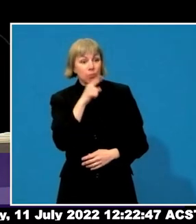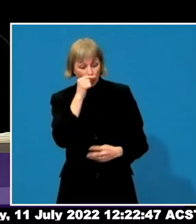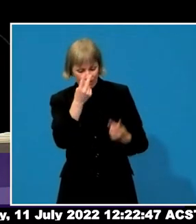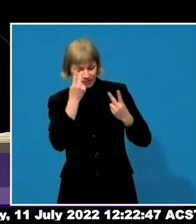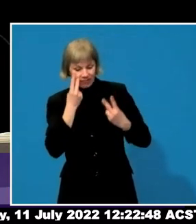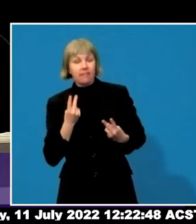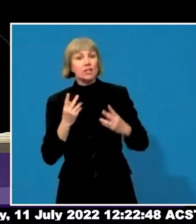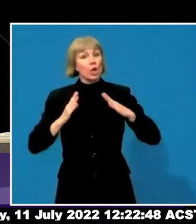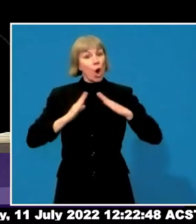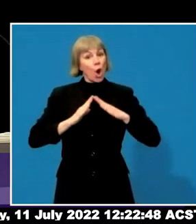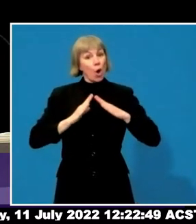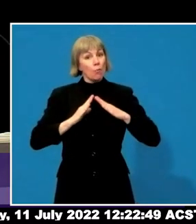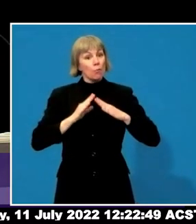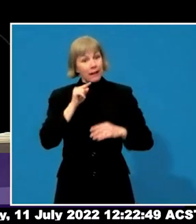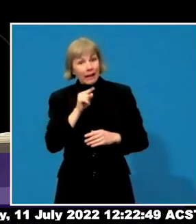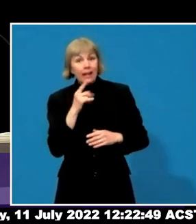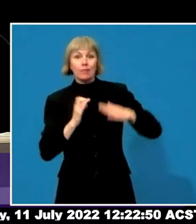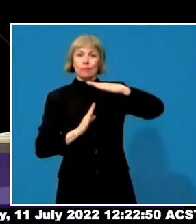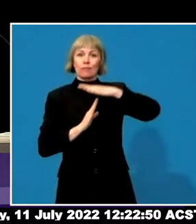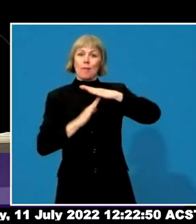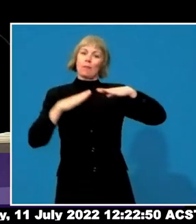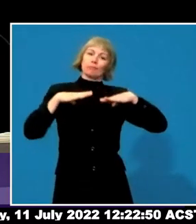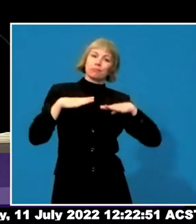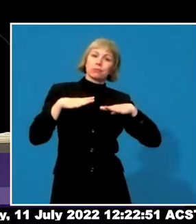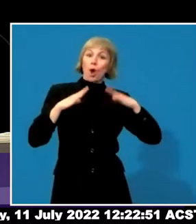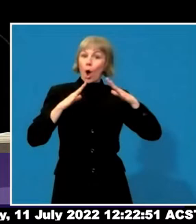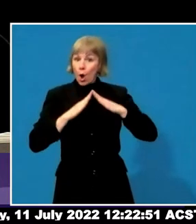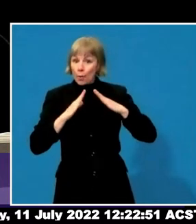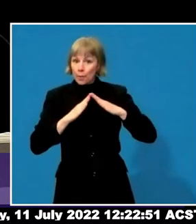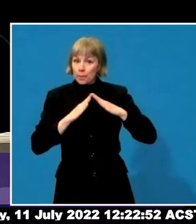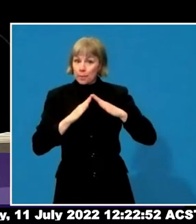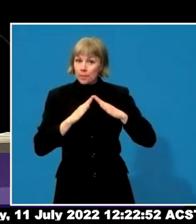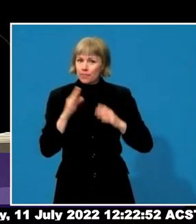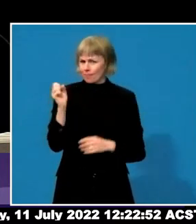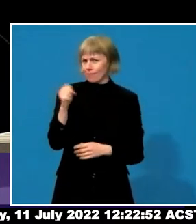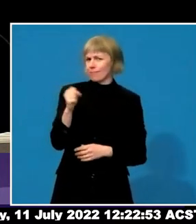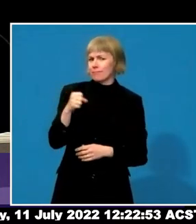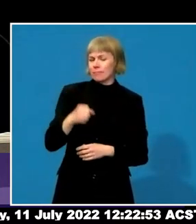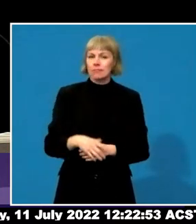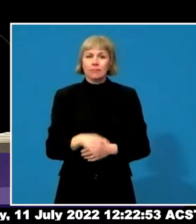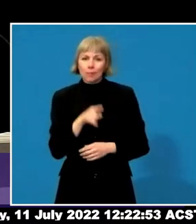home? DAISY: Yeah. MS TARRAGO: So you would like to have some options - Yeah. MS TARRAGO: - about what you could do.